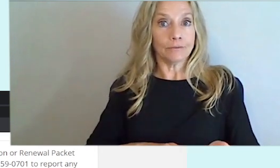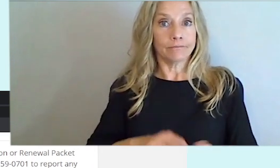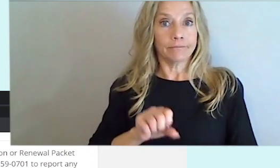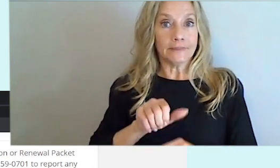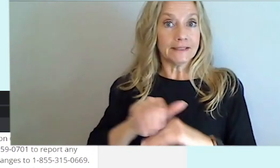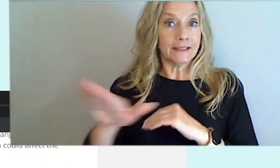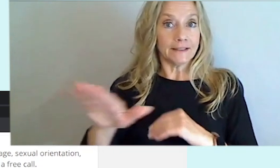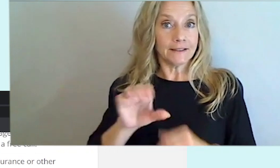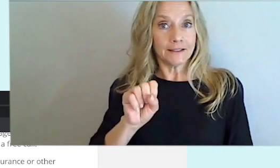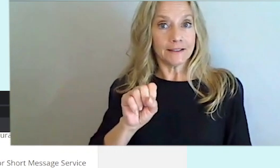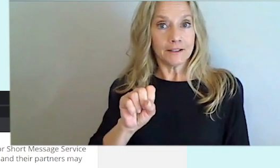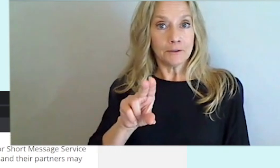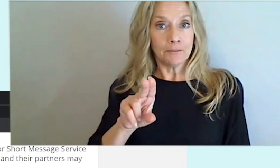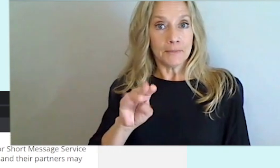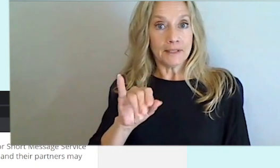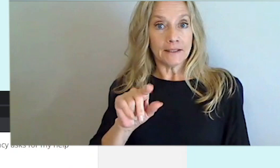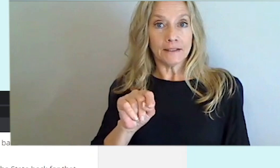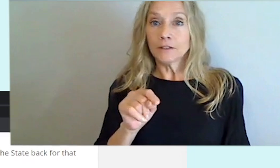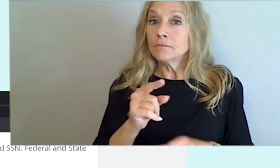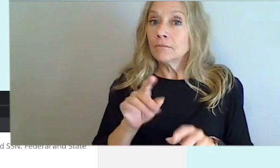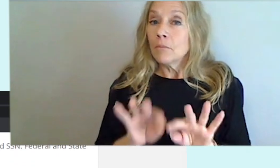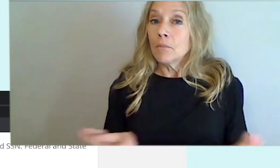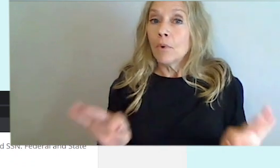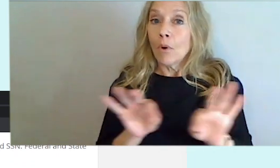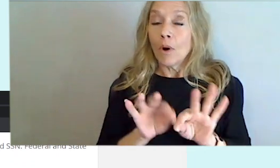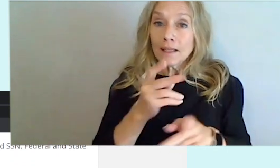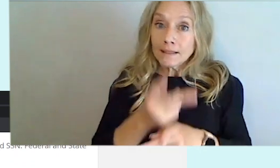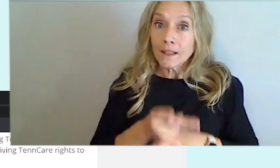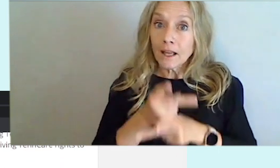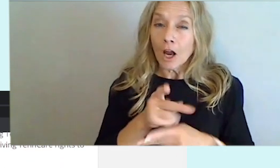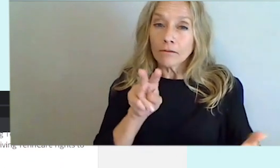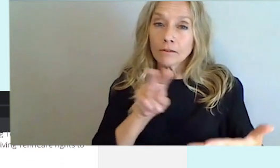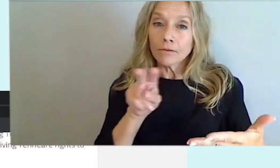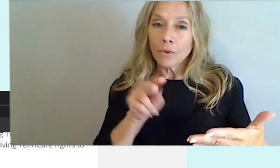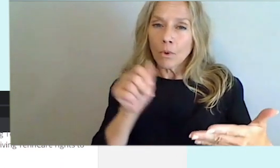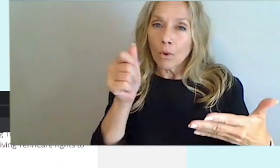You must carefully review all the information in the sections on this page.